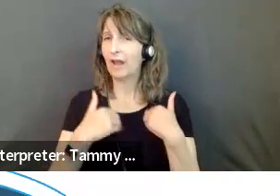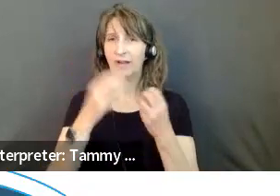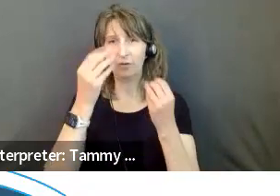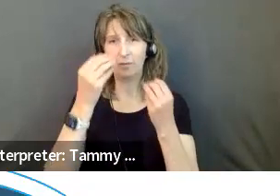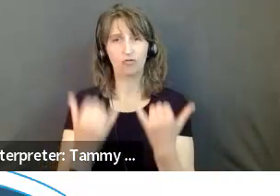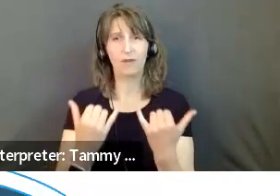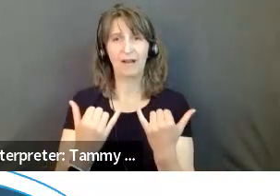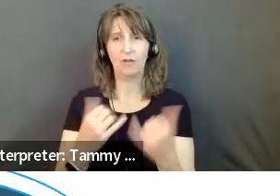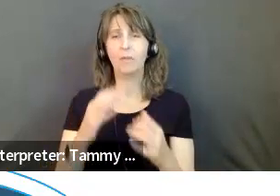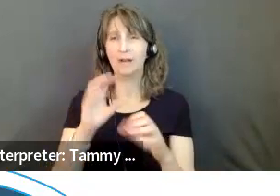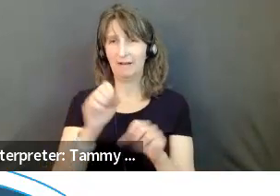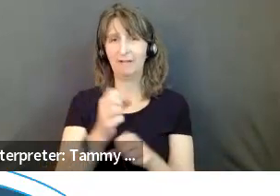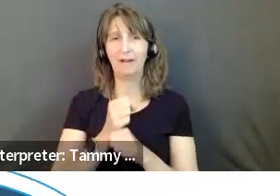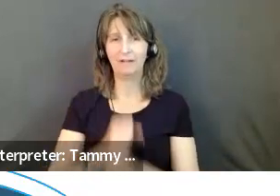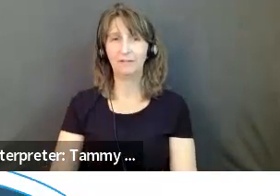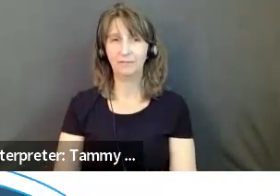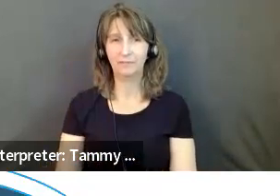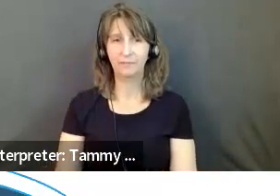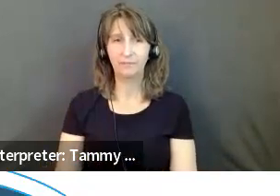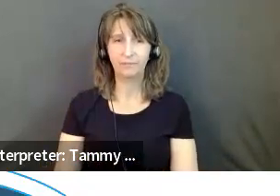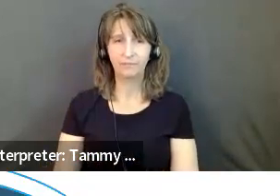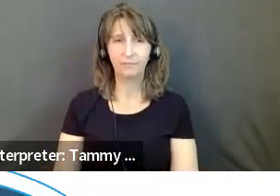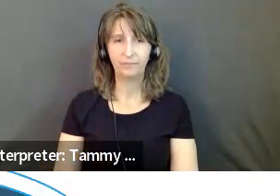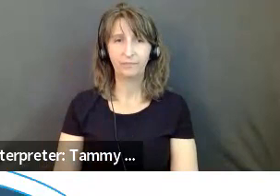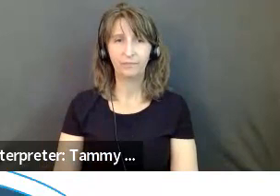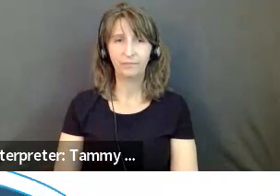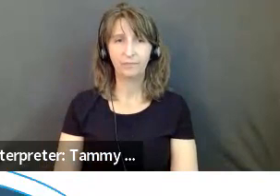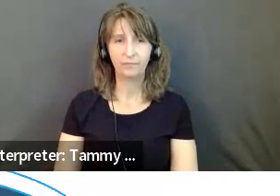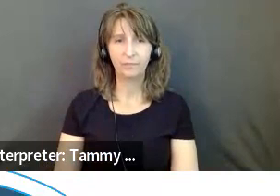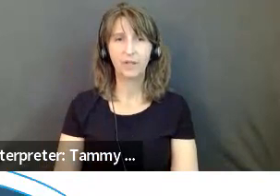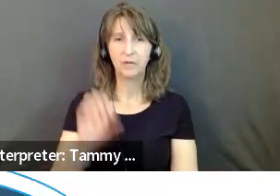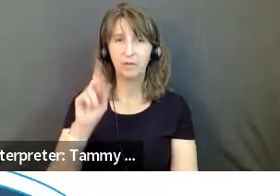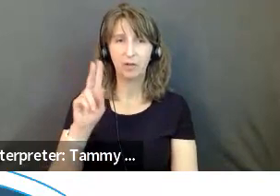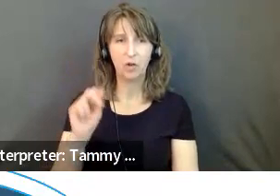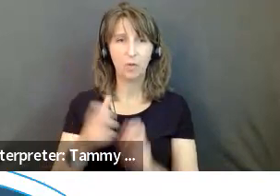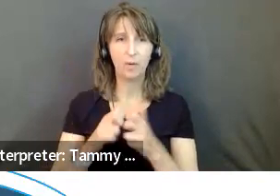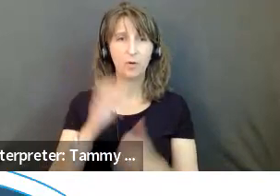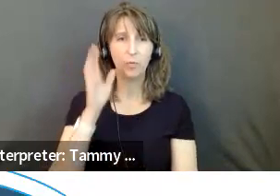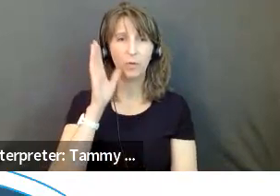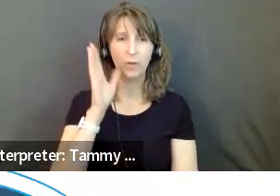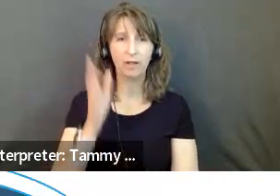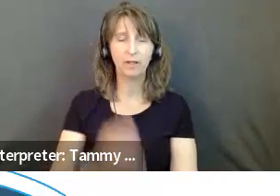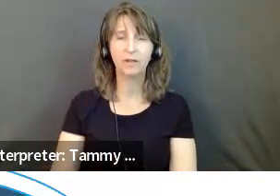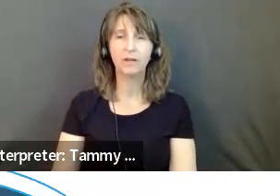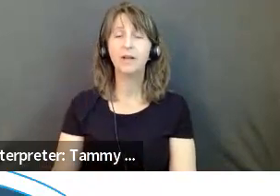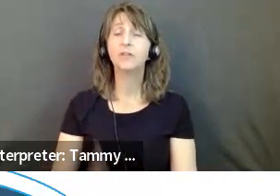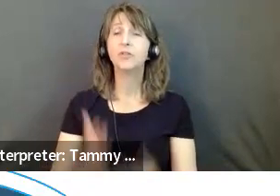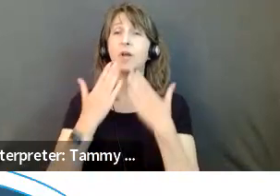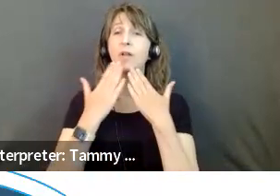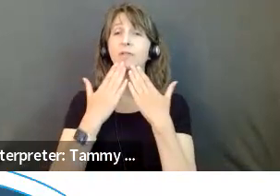Well, we'll make sure that, we'll follow up and get that information out. So I wanna thank you both again for being here. And thank you for your time.